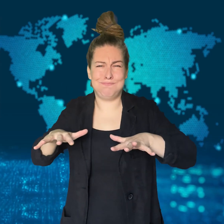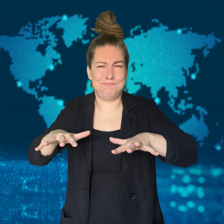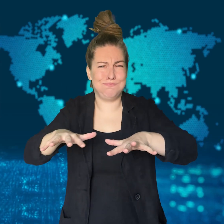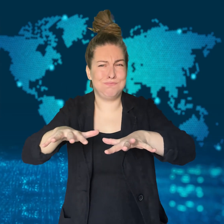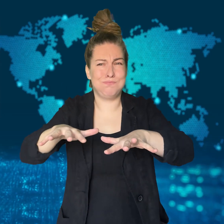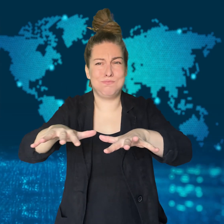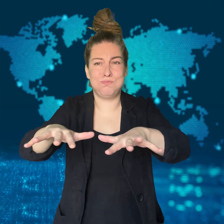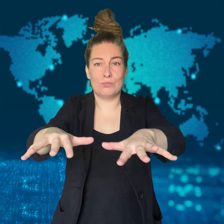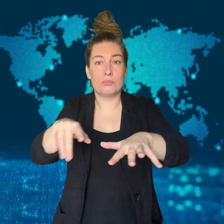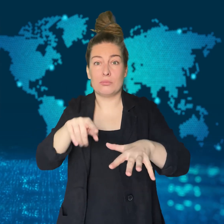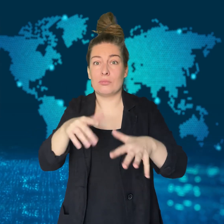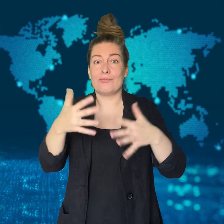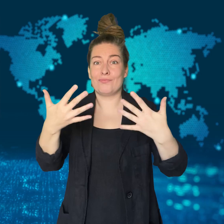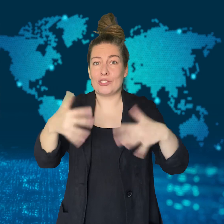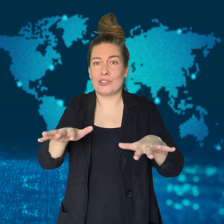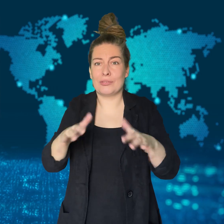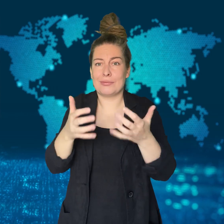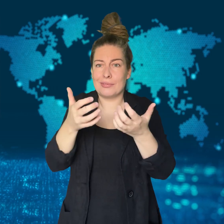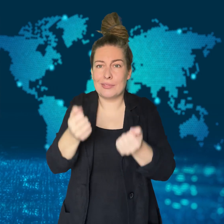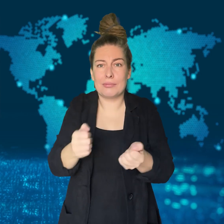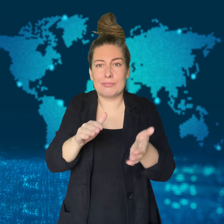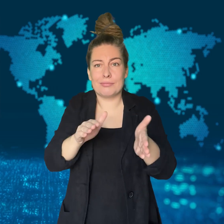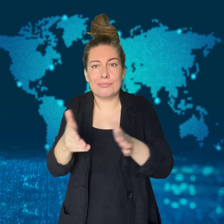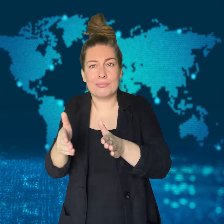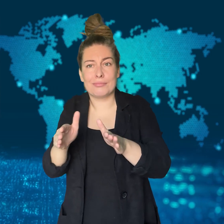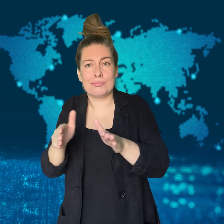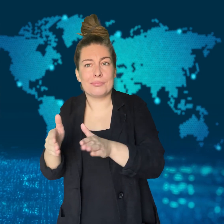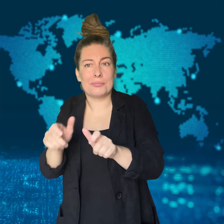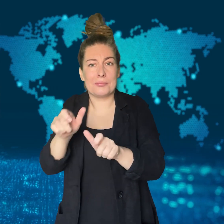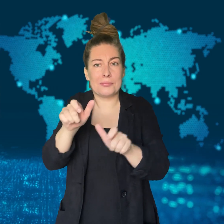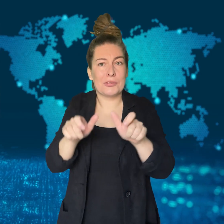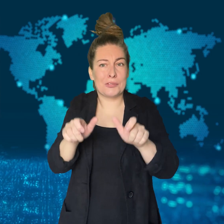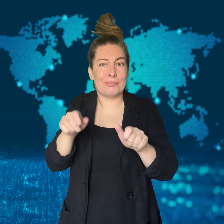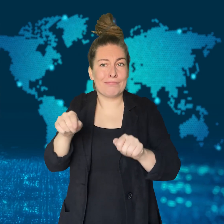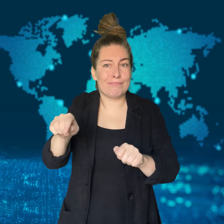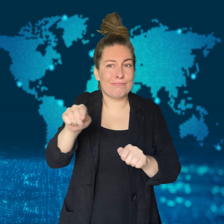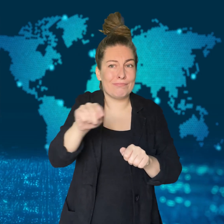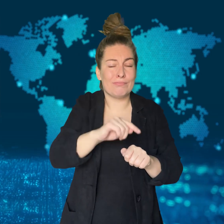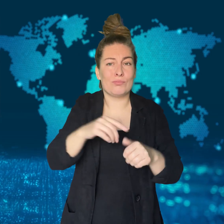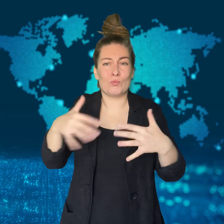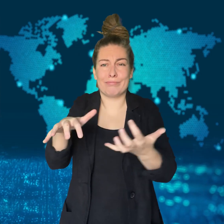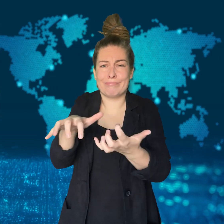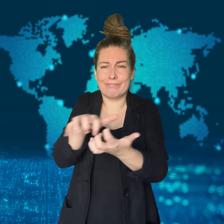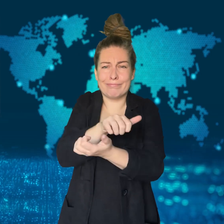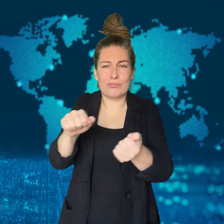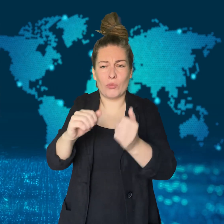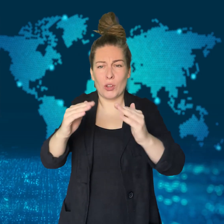and a resulting landslide hit their community and their homes.